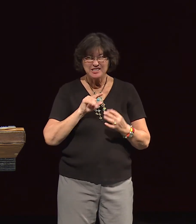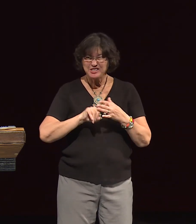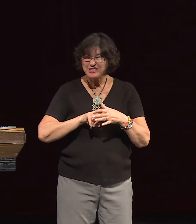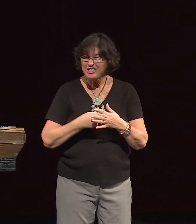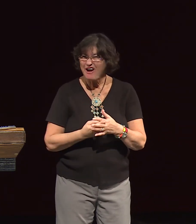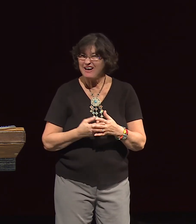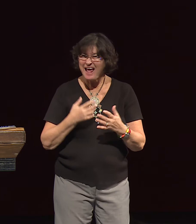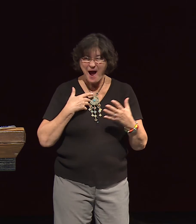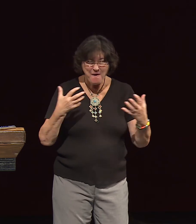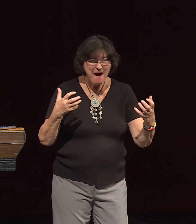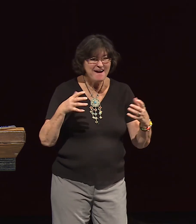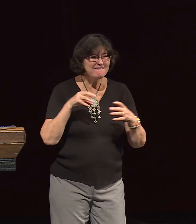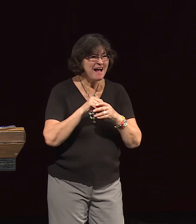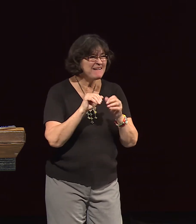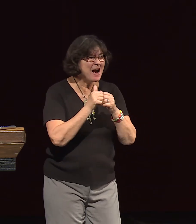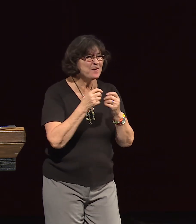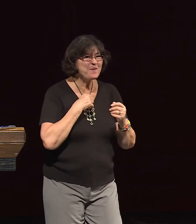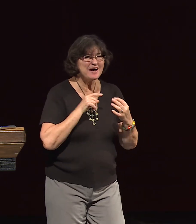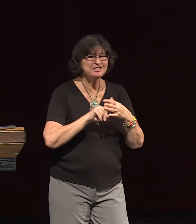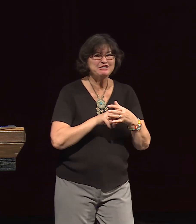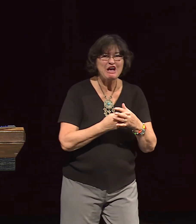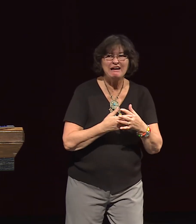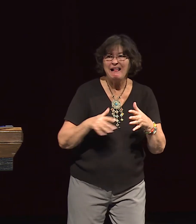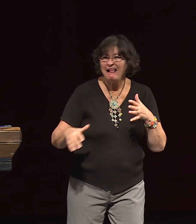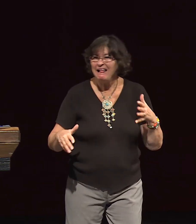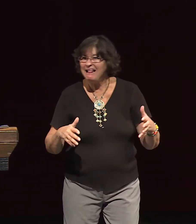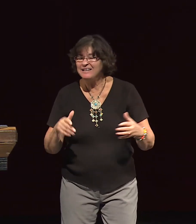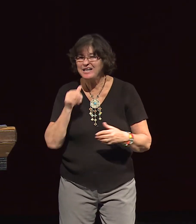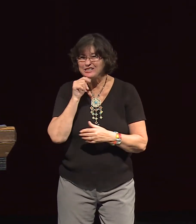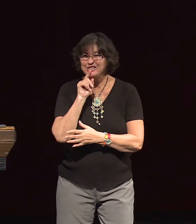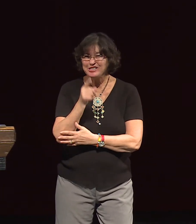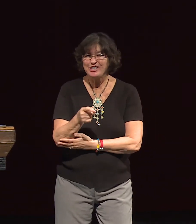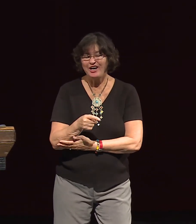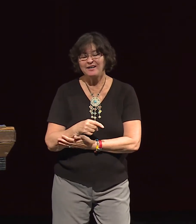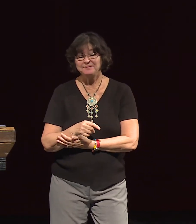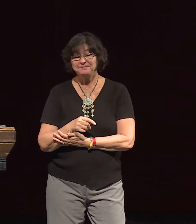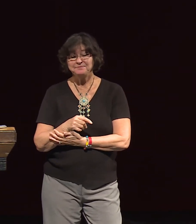So, if you want to get involved but you're not sure how to get started,